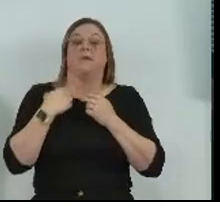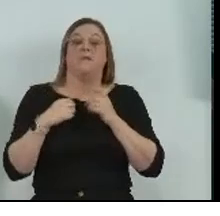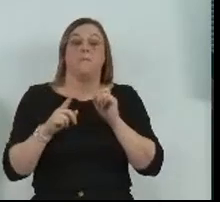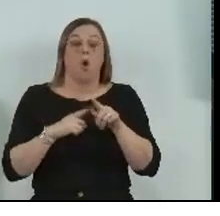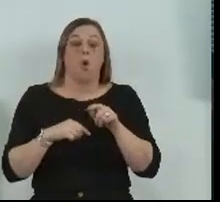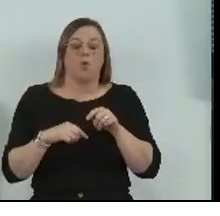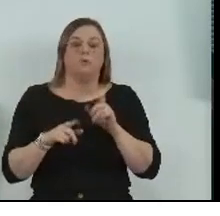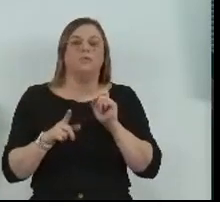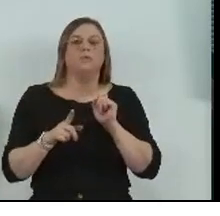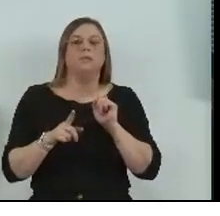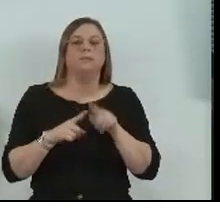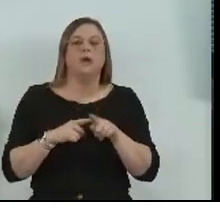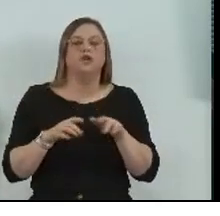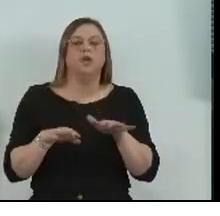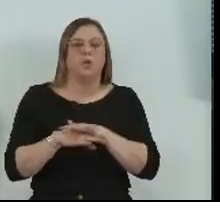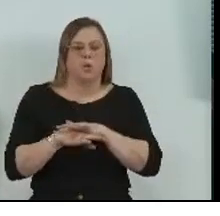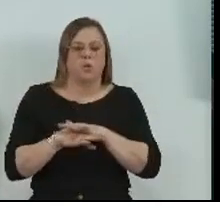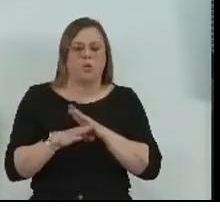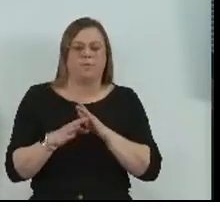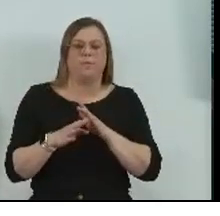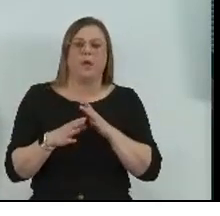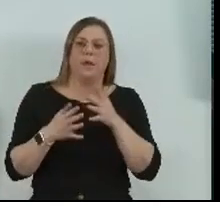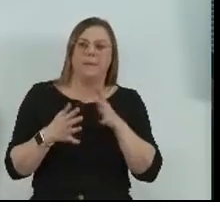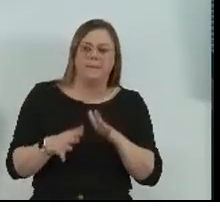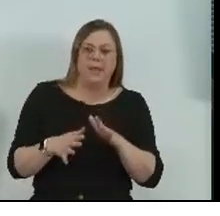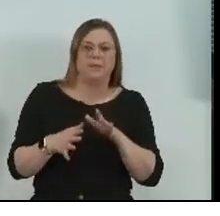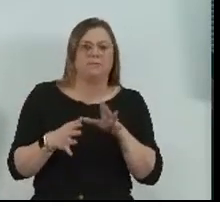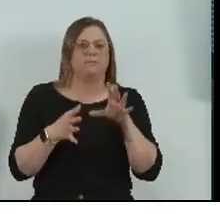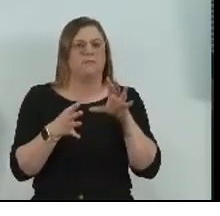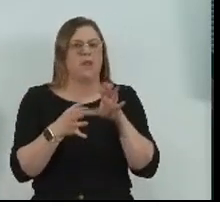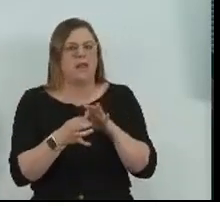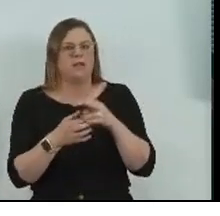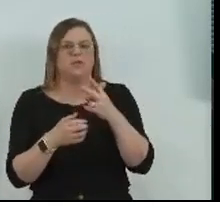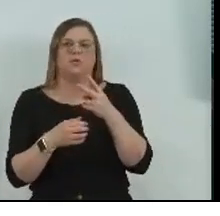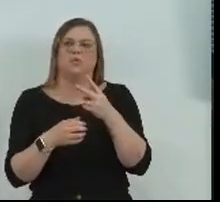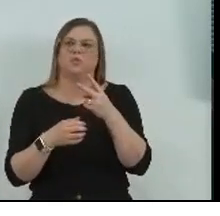especially with within the coverage like we say like off the back of 2012 to now,